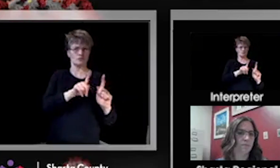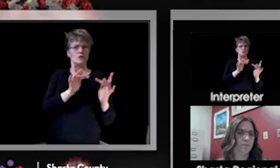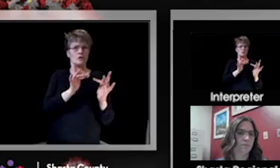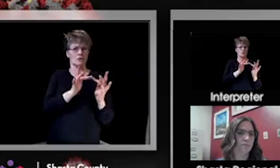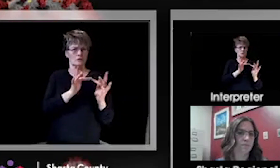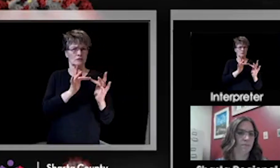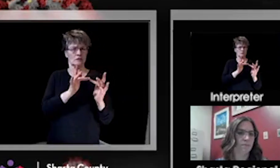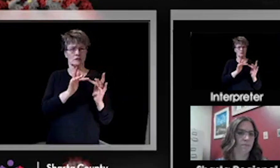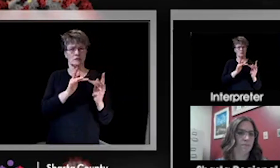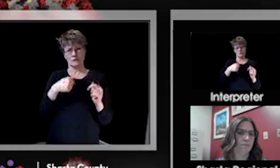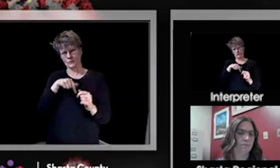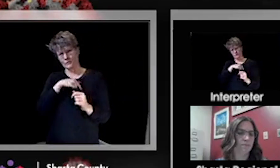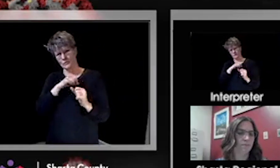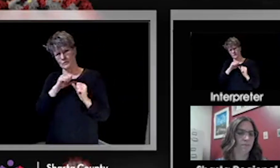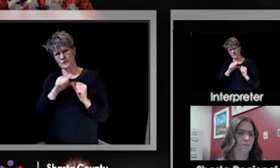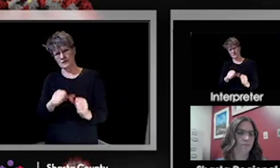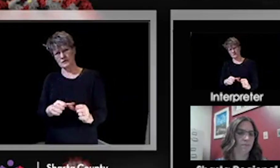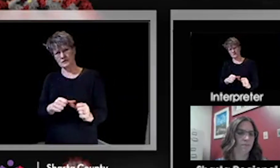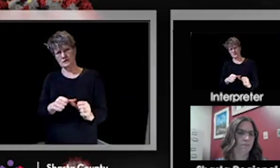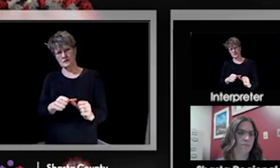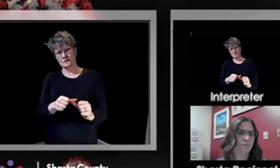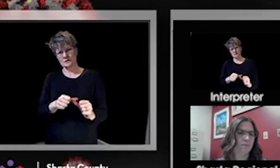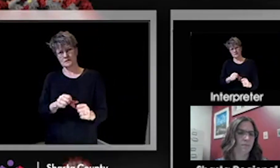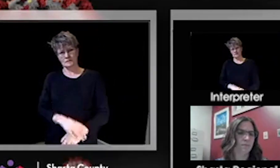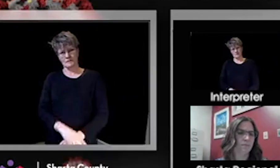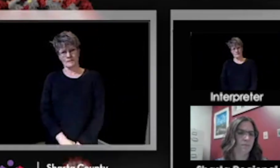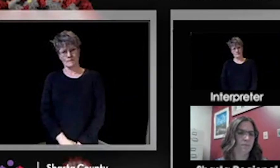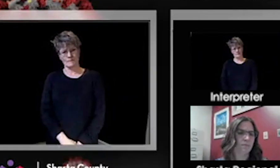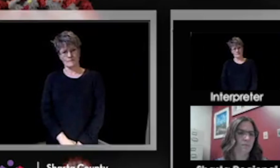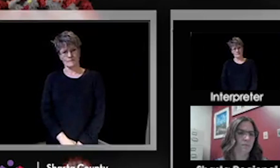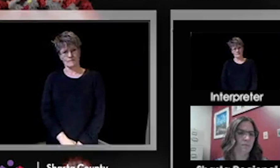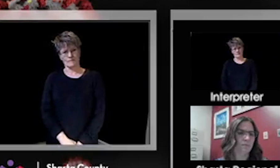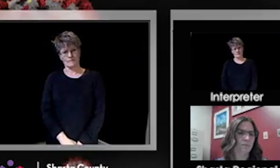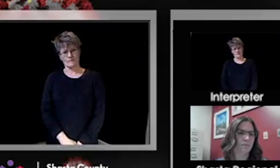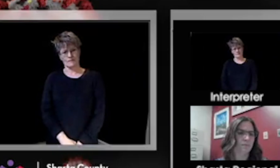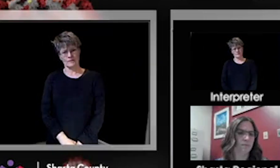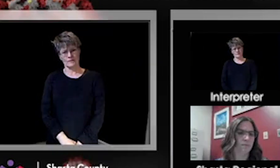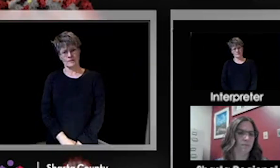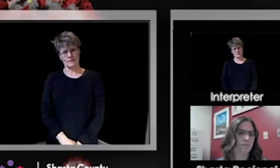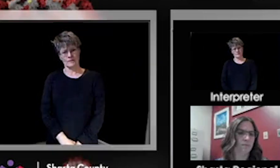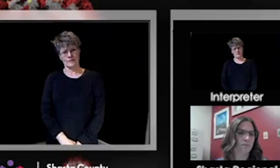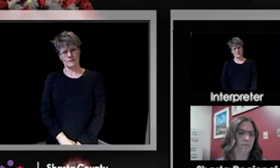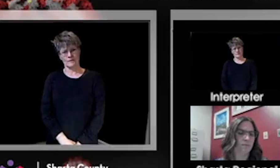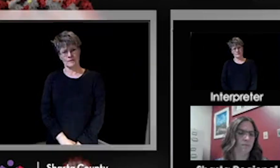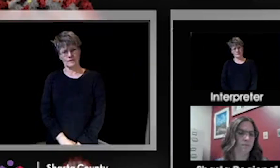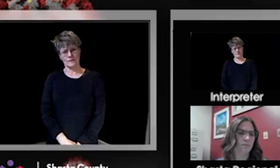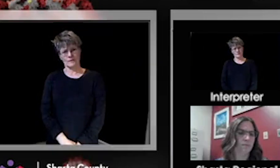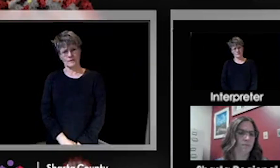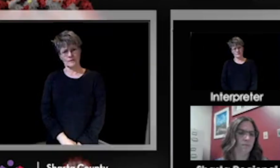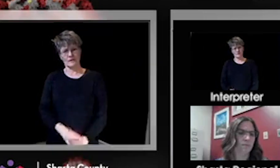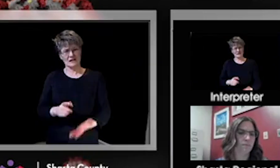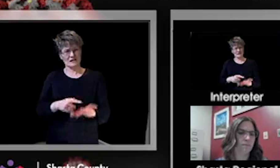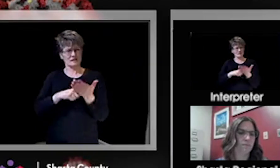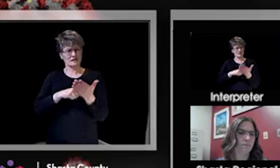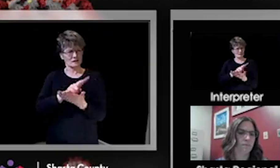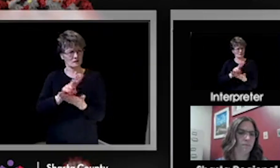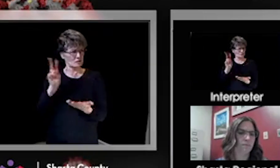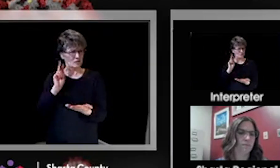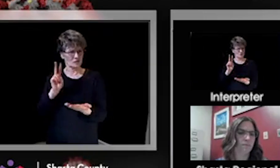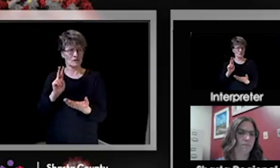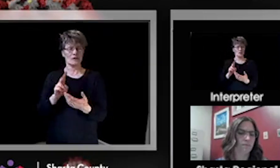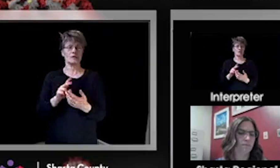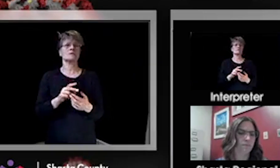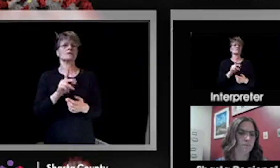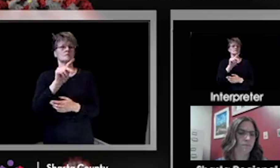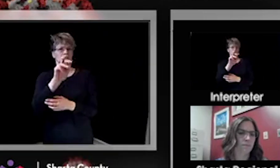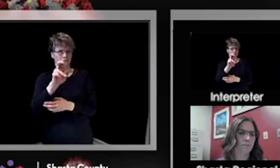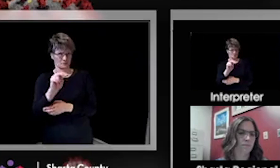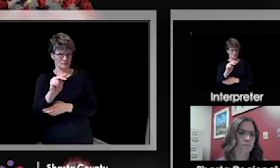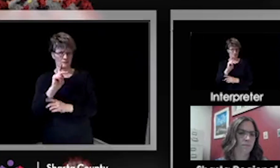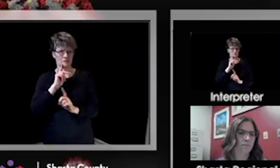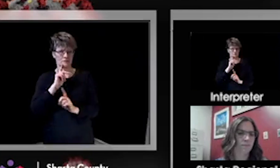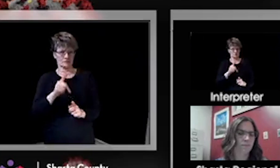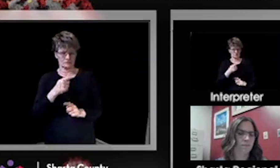It’s a good point, even so, talking with our healthcare providers in the outpatient